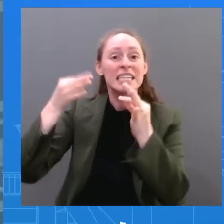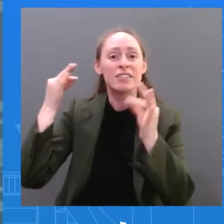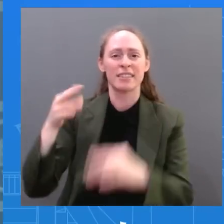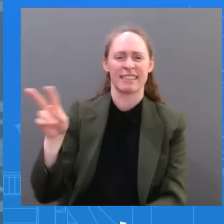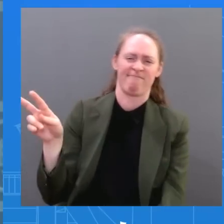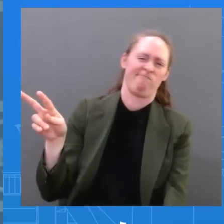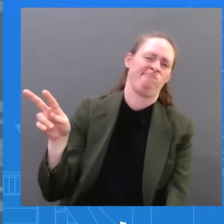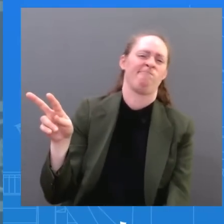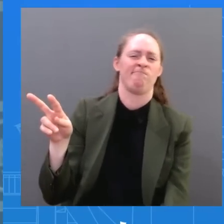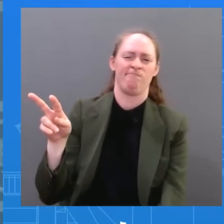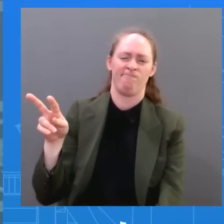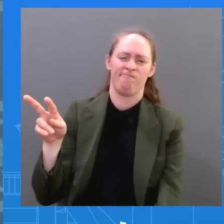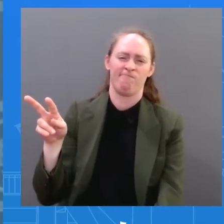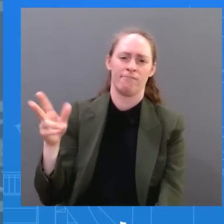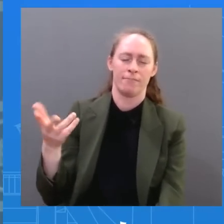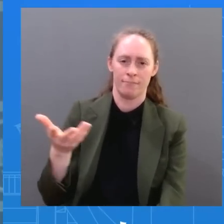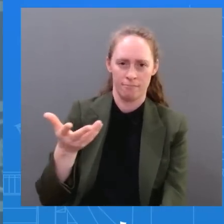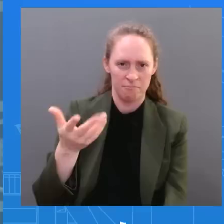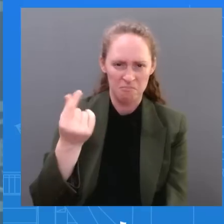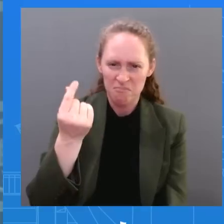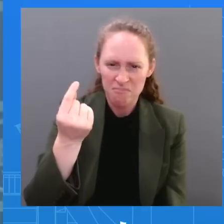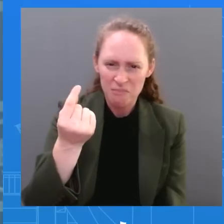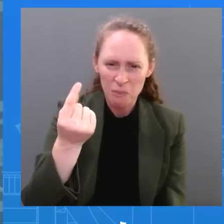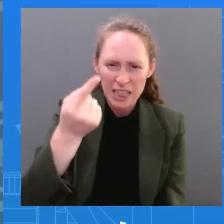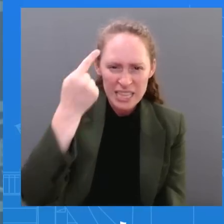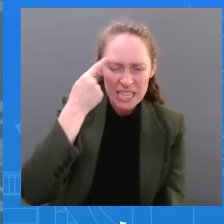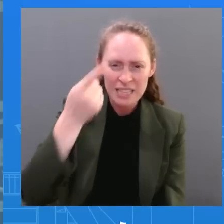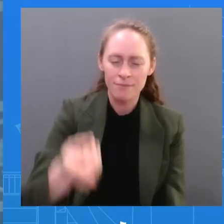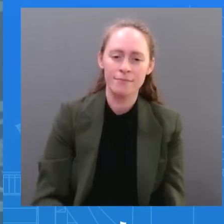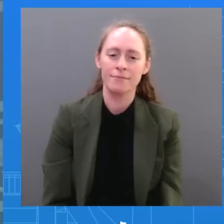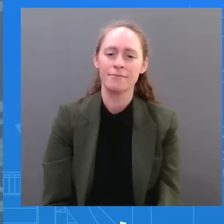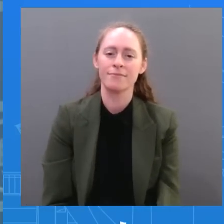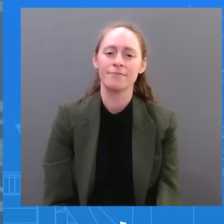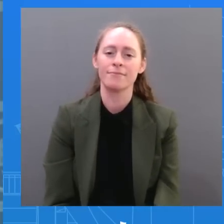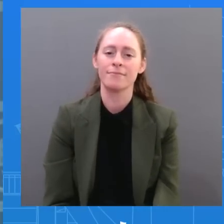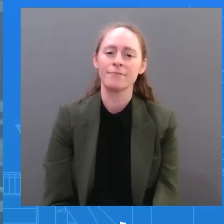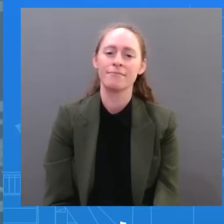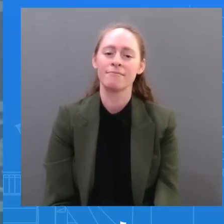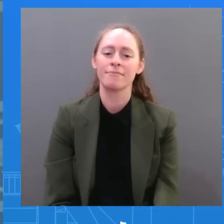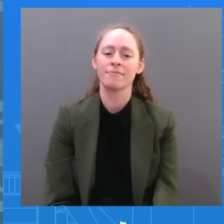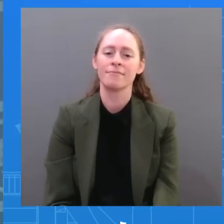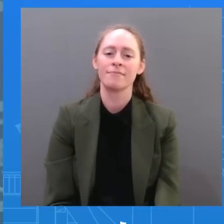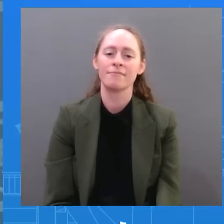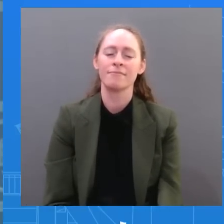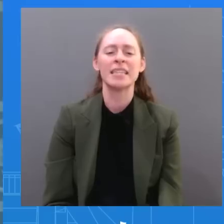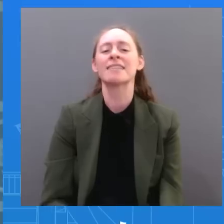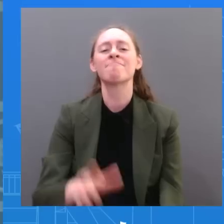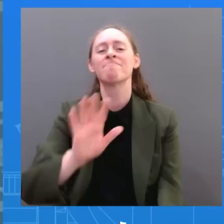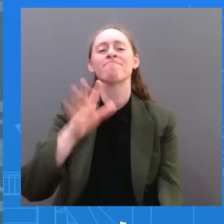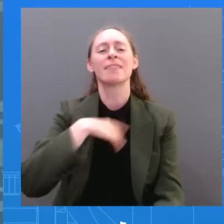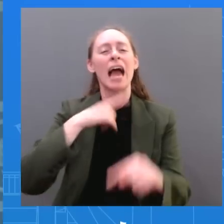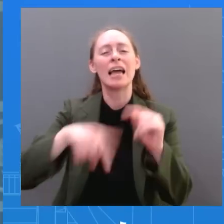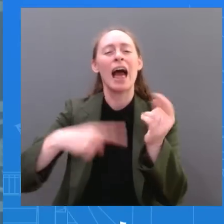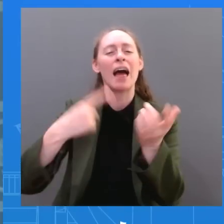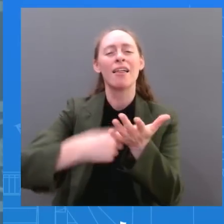that's not coming through, what you're trying to do? Ms. Jean-Pierre: Again, I -- again, I'm not going to speak for them. I would -- I would speak -- I would go directly to these folks, these activists,